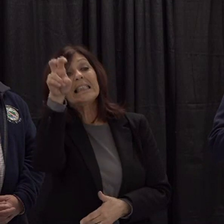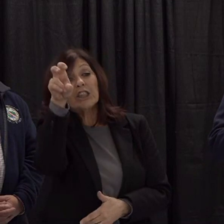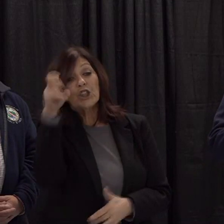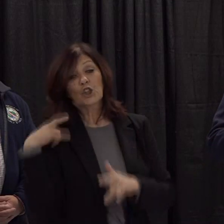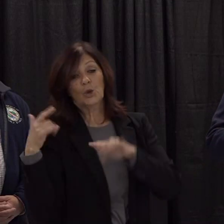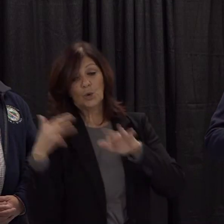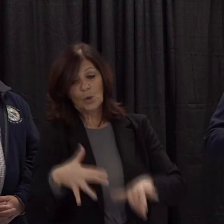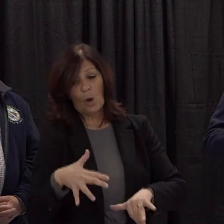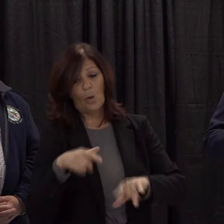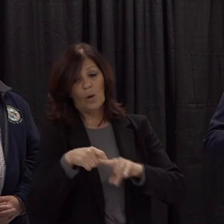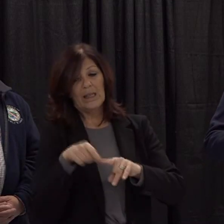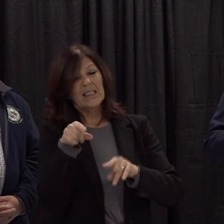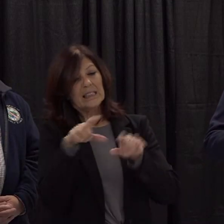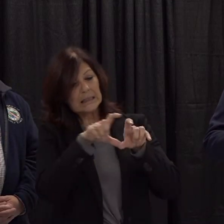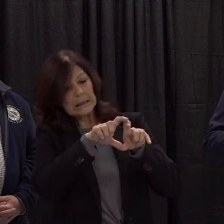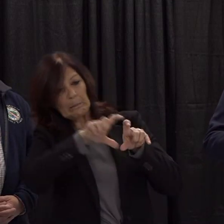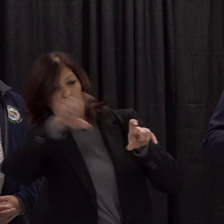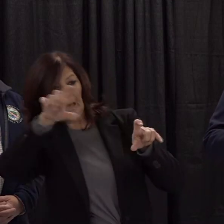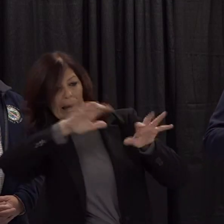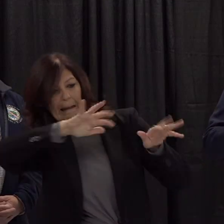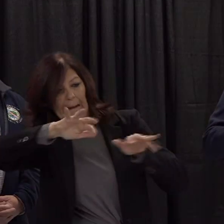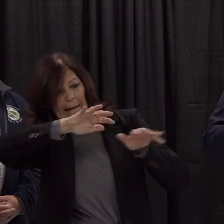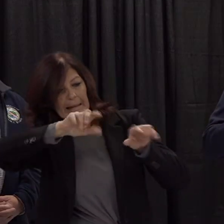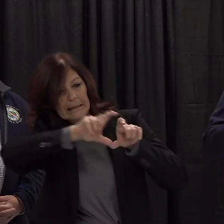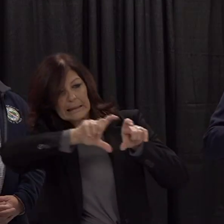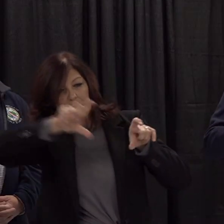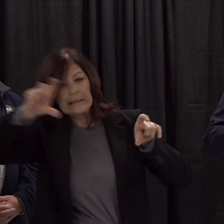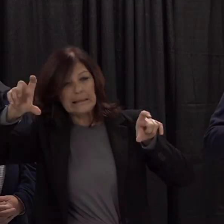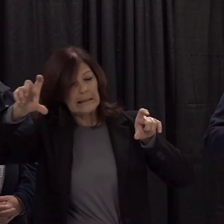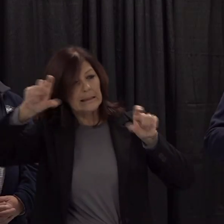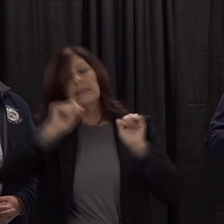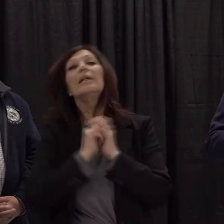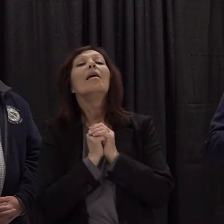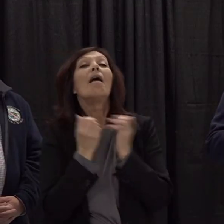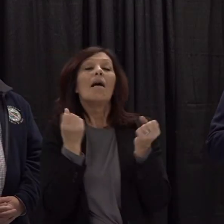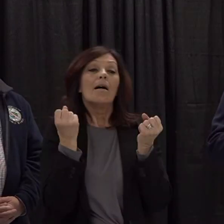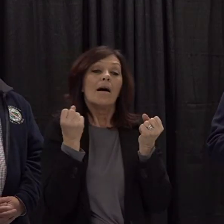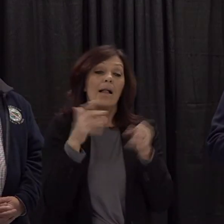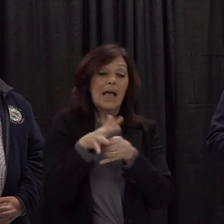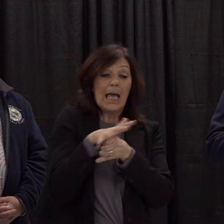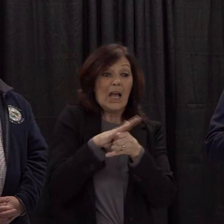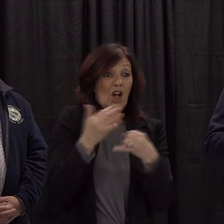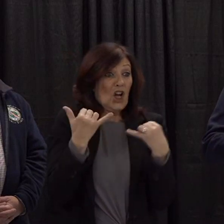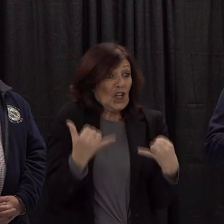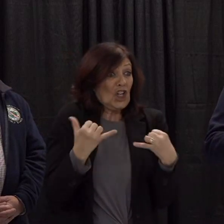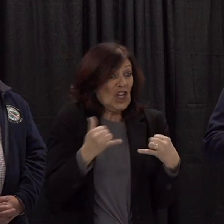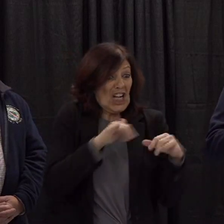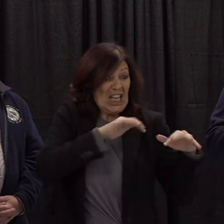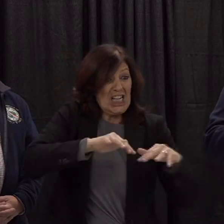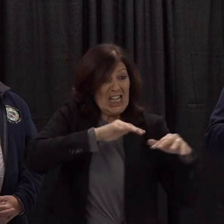going to fall in parts of this band. And a lot of the area that is currently getting hammered still would expect